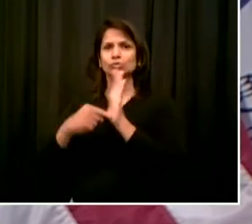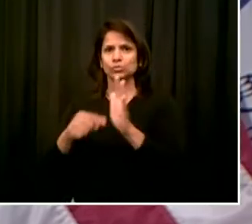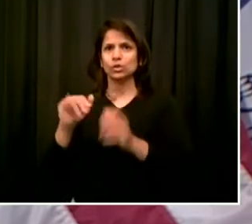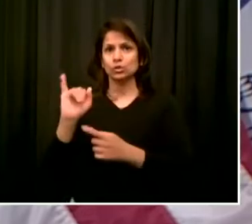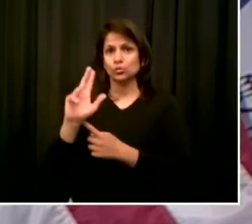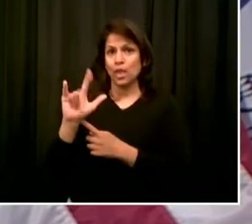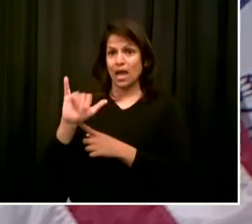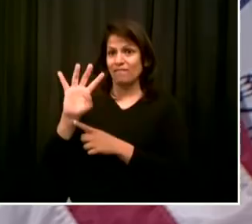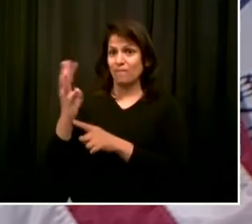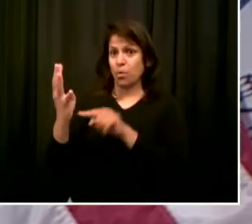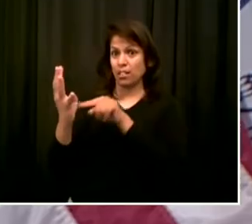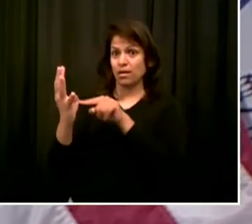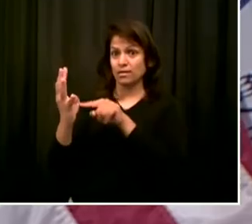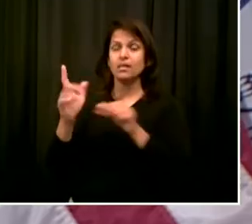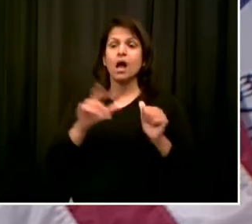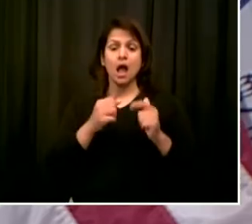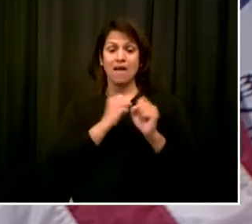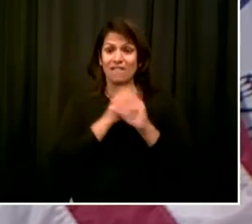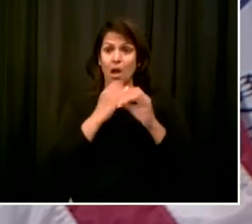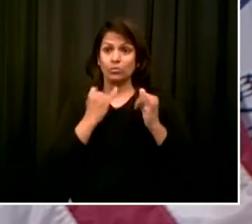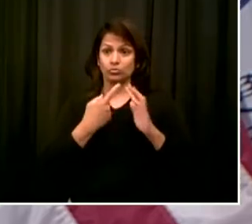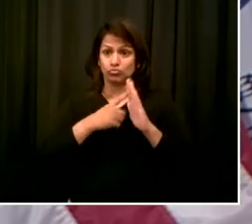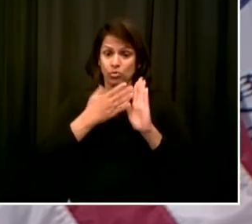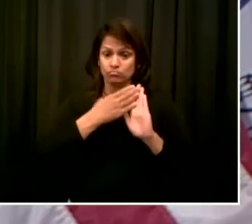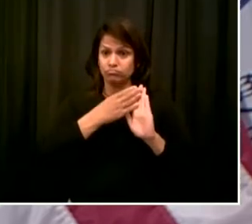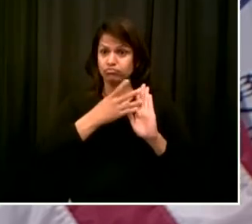APPROACH AND IN A WORLD OF